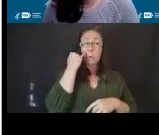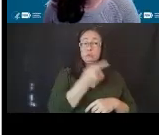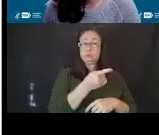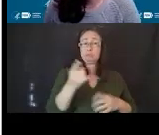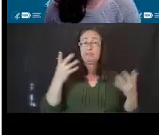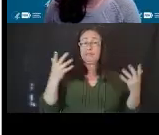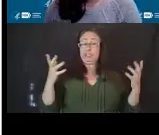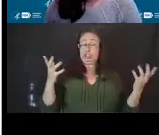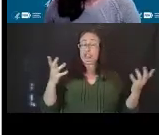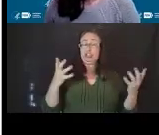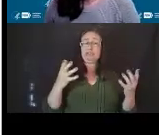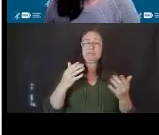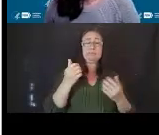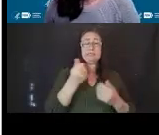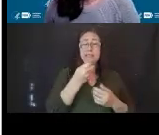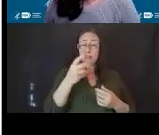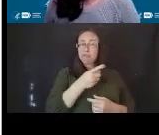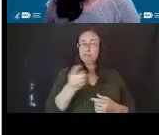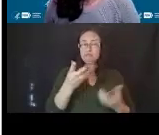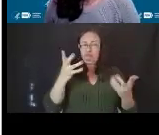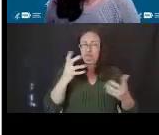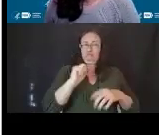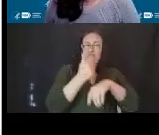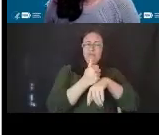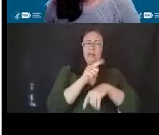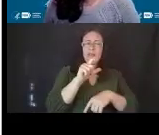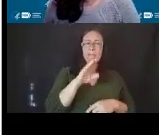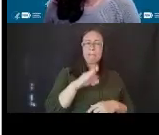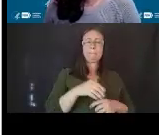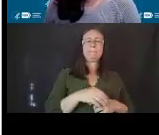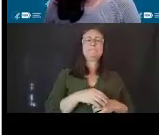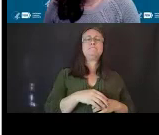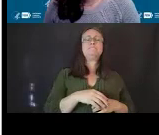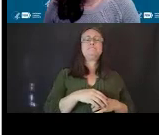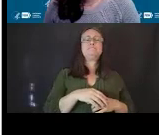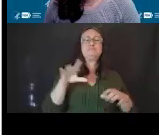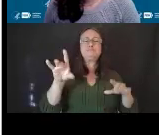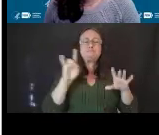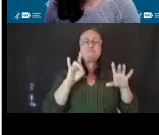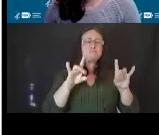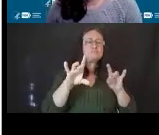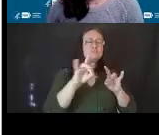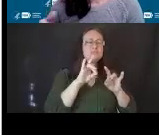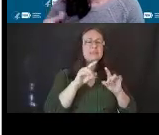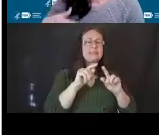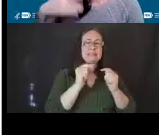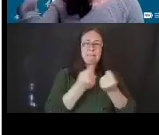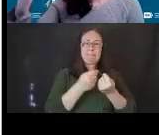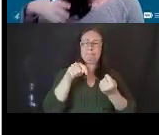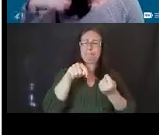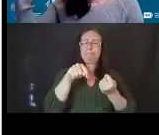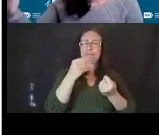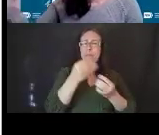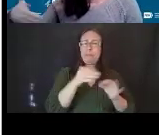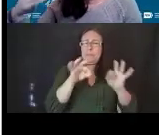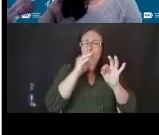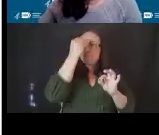So ask around, and see around you who believes mentoring is important,